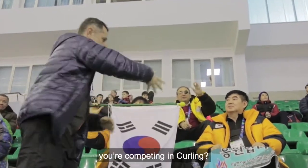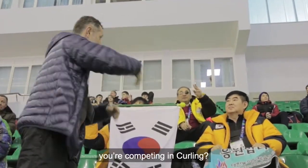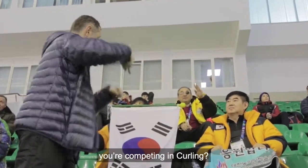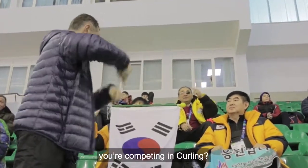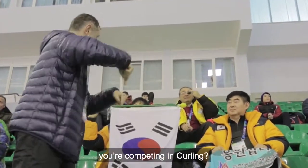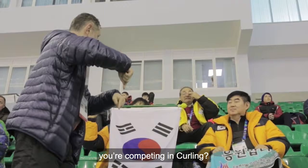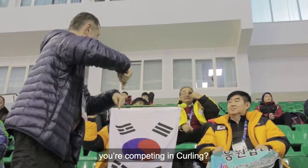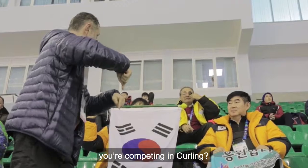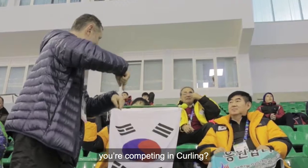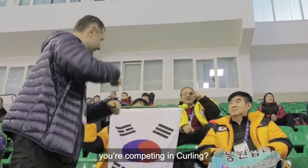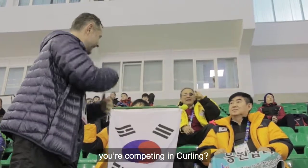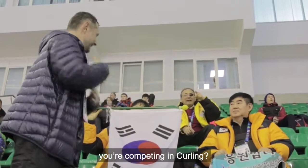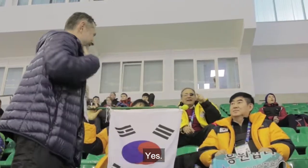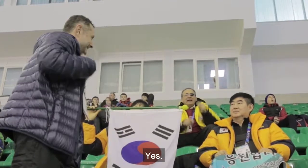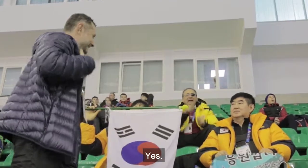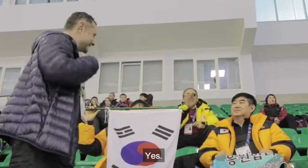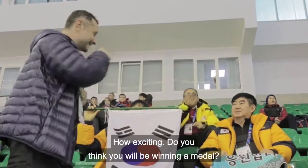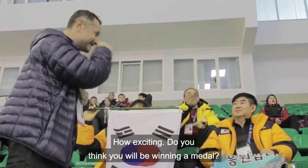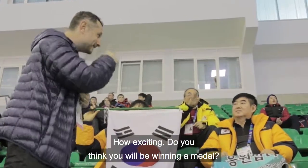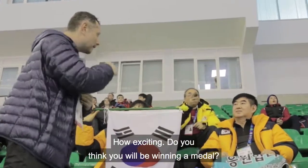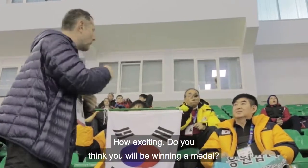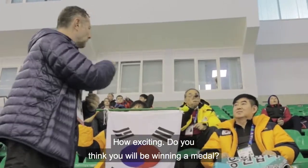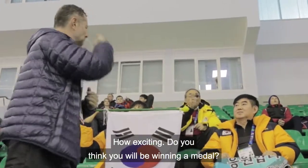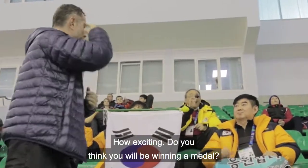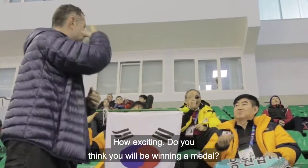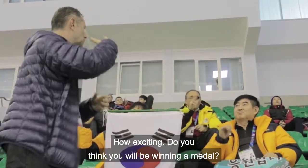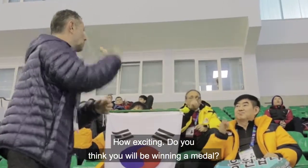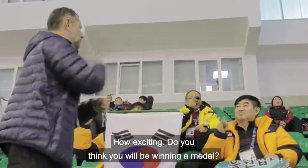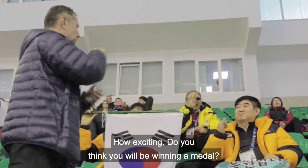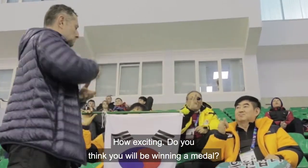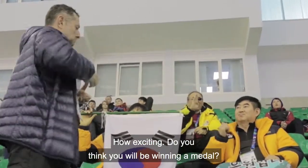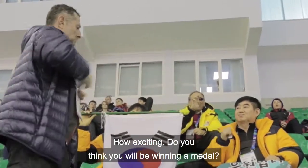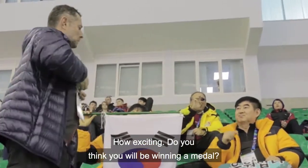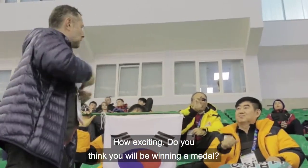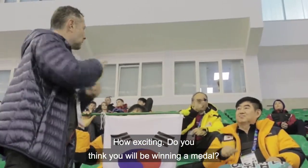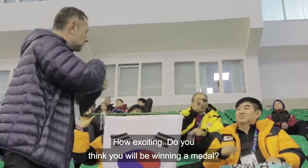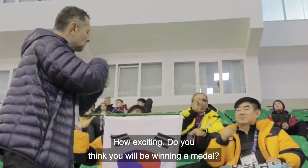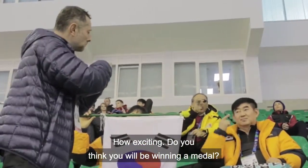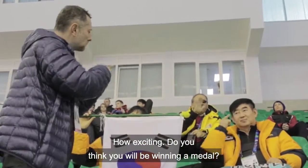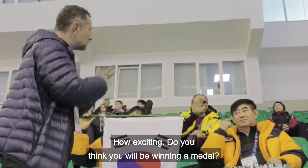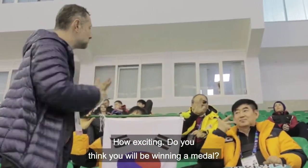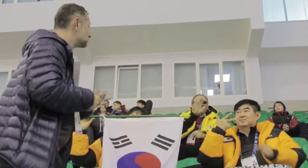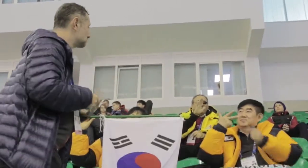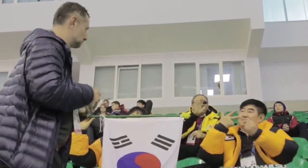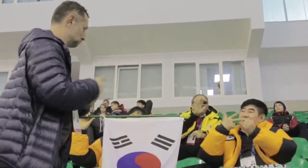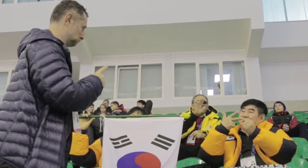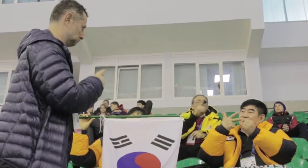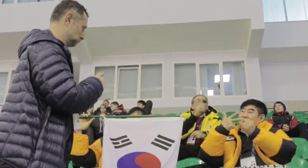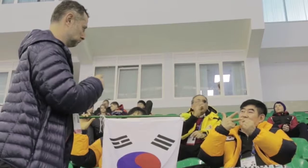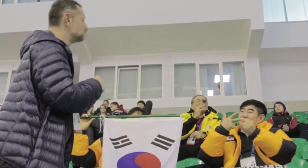you’re competing in Curling? Yes. How exciting. Do you think you will be winning a medal?